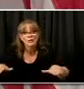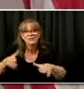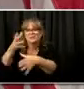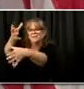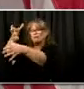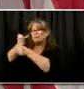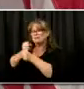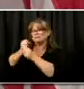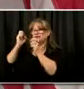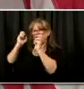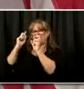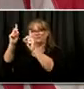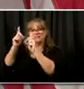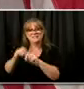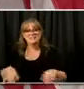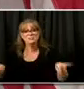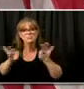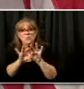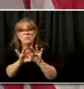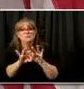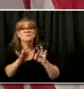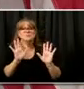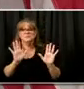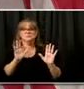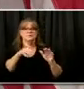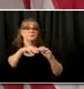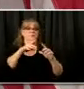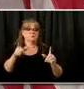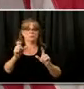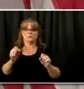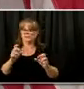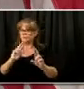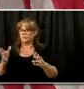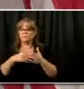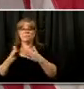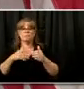back, please enroll them in an online program. If you don’t like your local school’s online program,